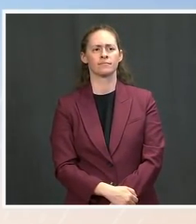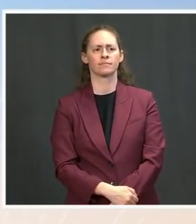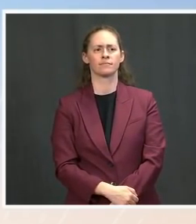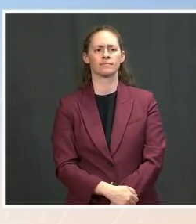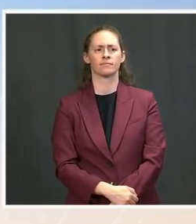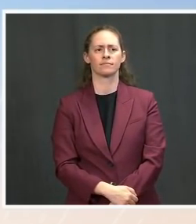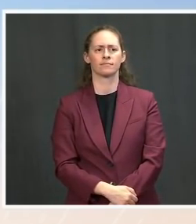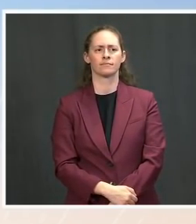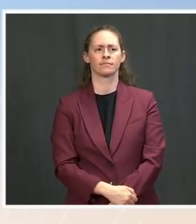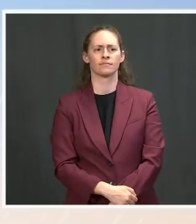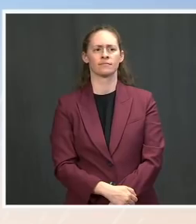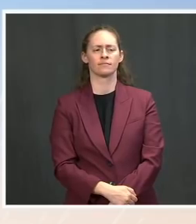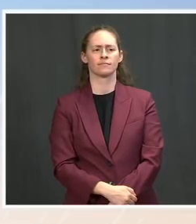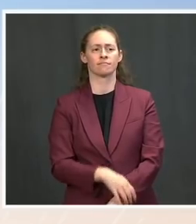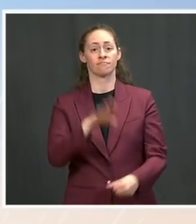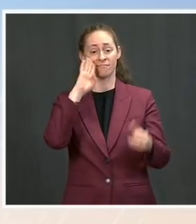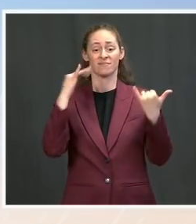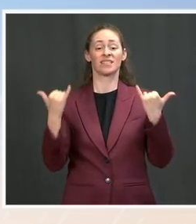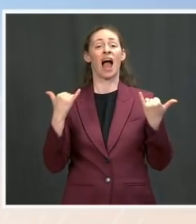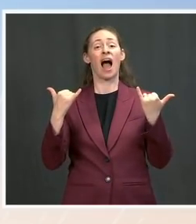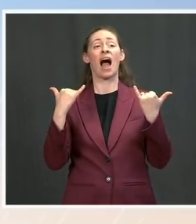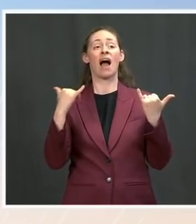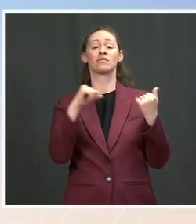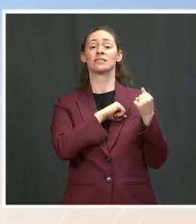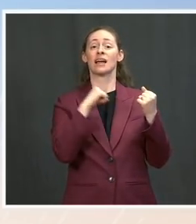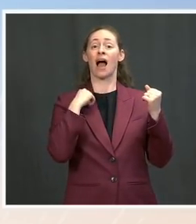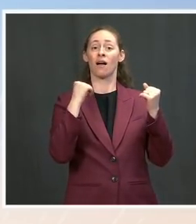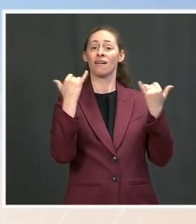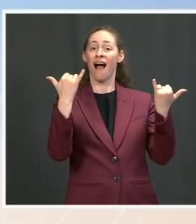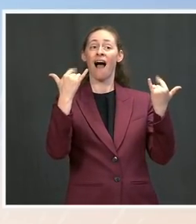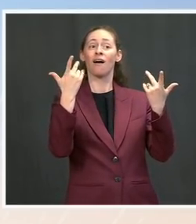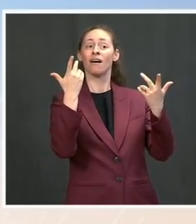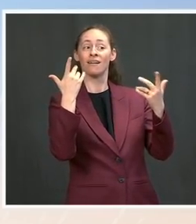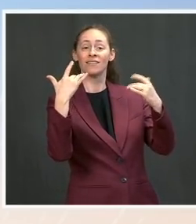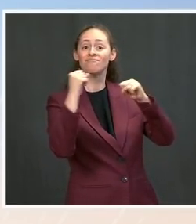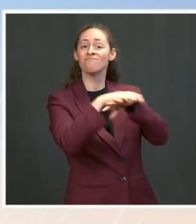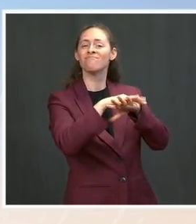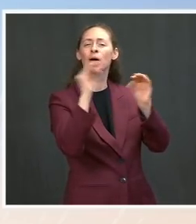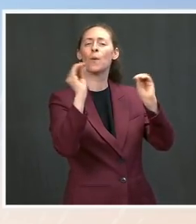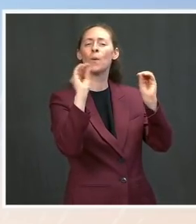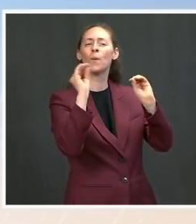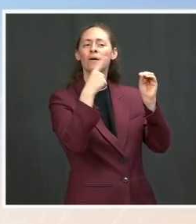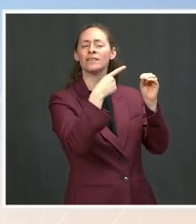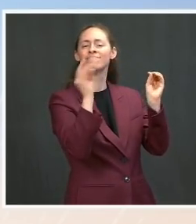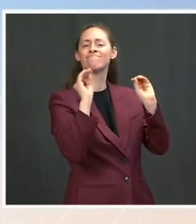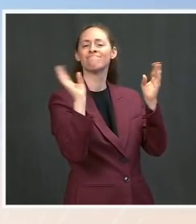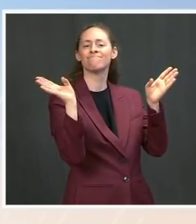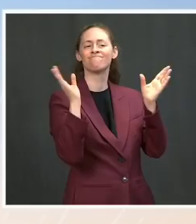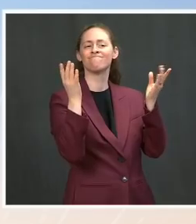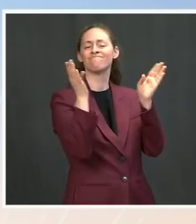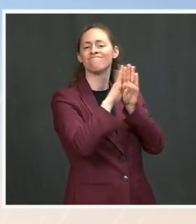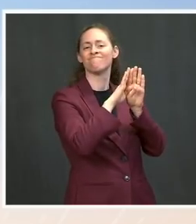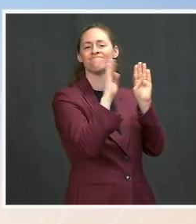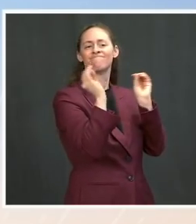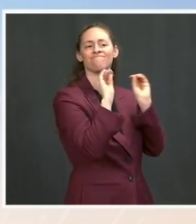we anticipate that meeting being next week, and it just hasn't been locked in yet on the day and who will be included in that group of attendees.